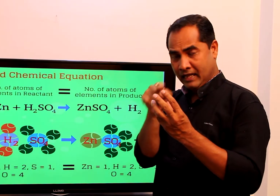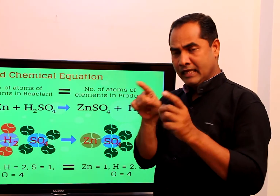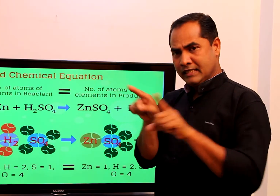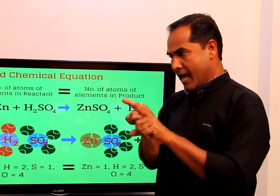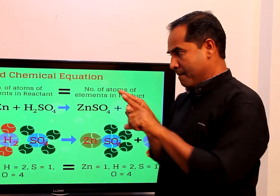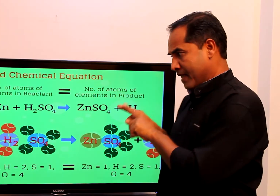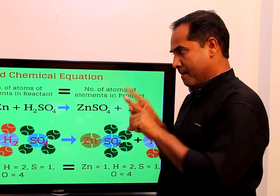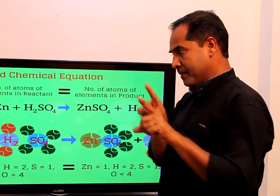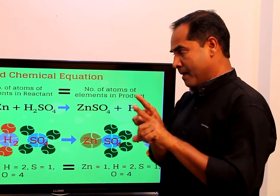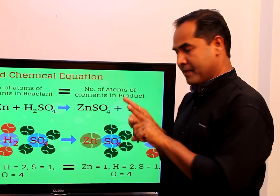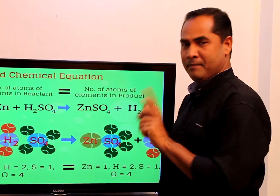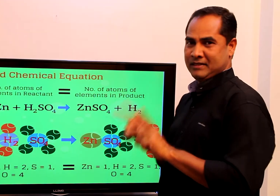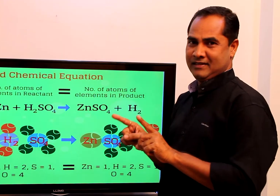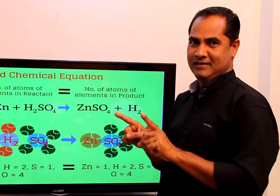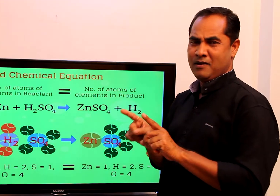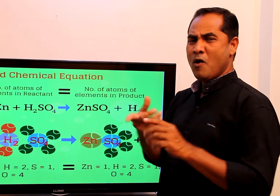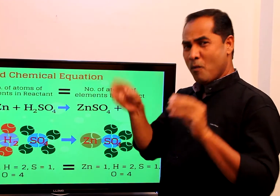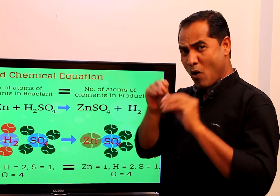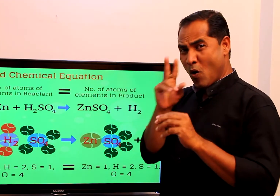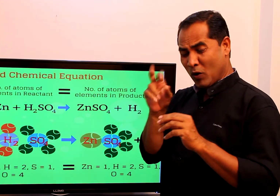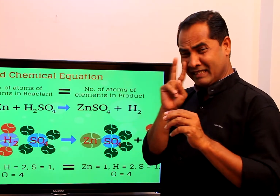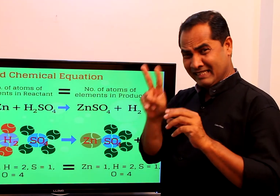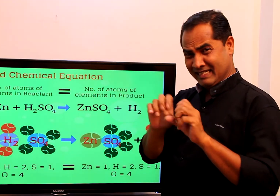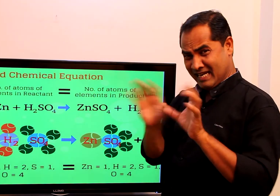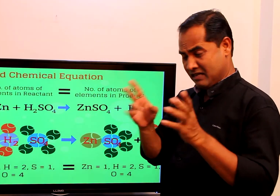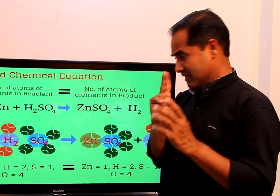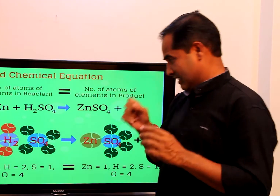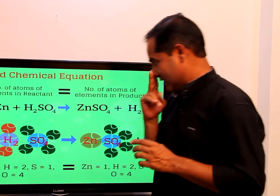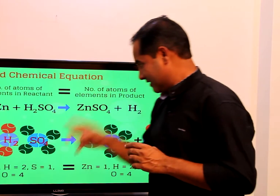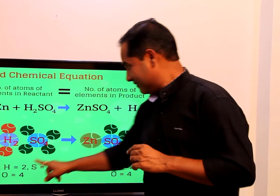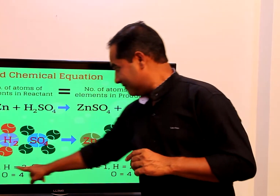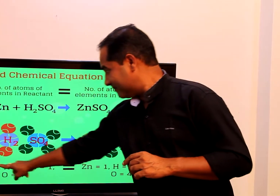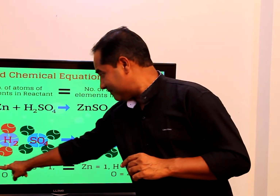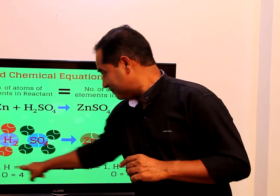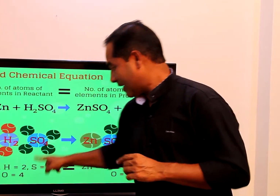left hand side and how many on the right hand side. If you want more clarity, you